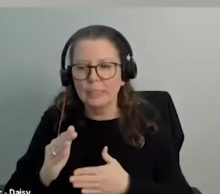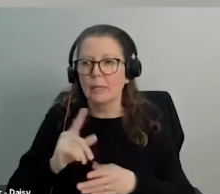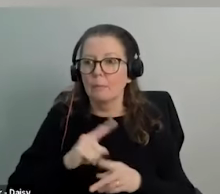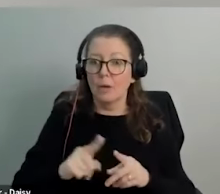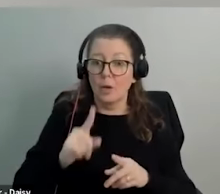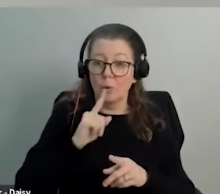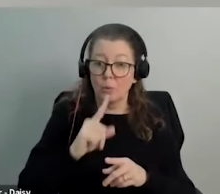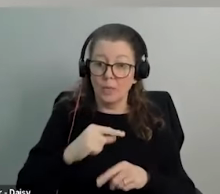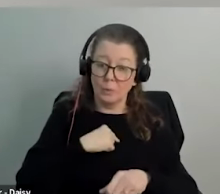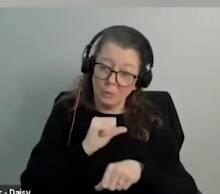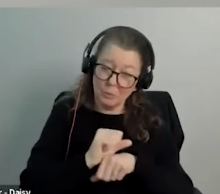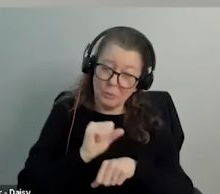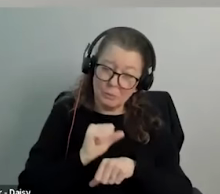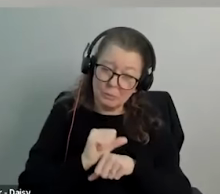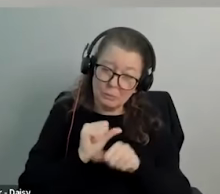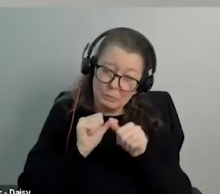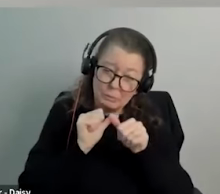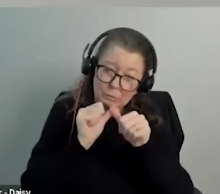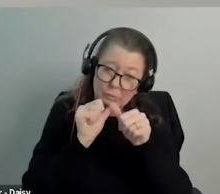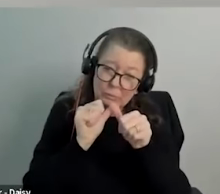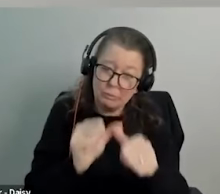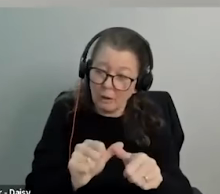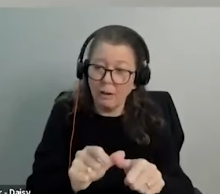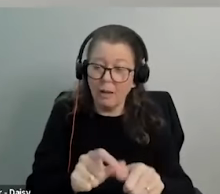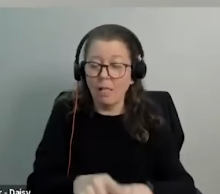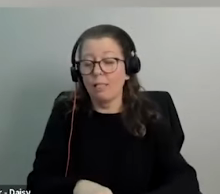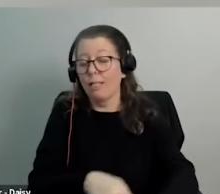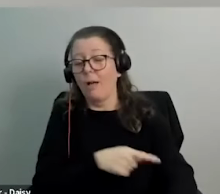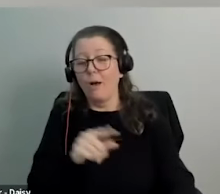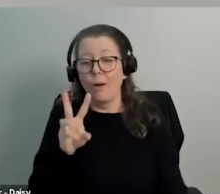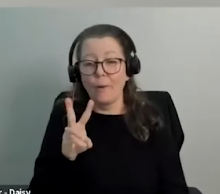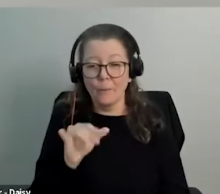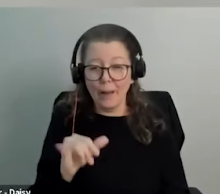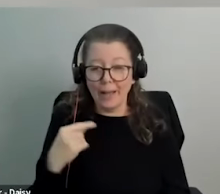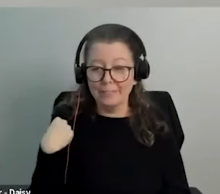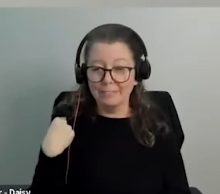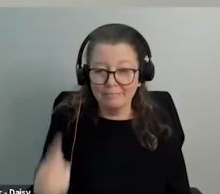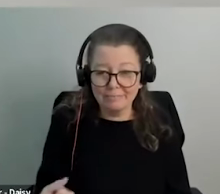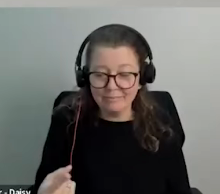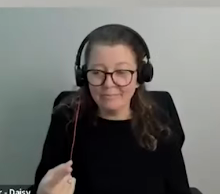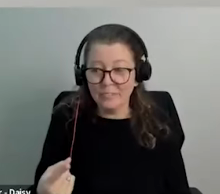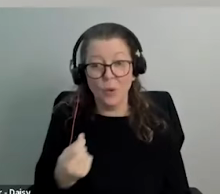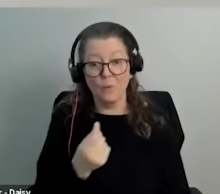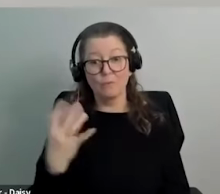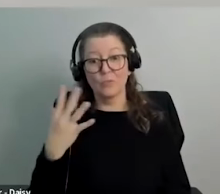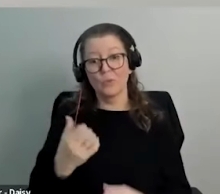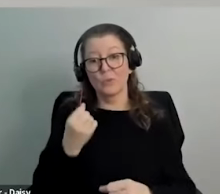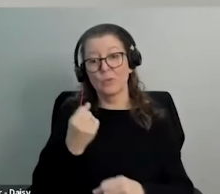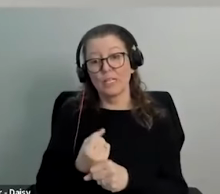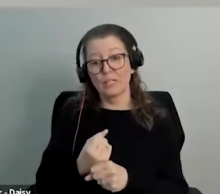in that set of years and beyond. The team has been continuing to make progress. And a few years ago, I had the opportunity to go to Kenya